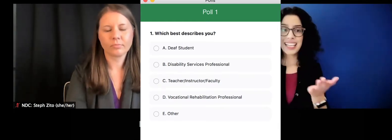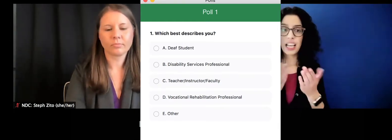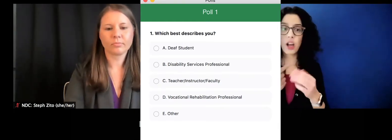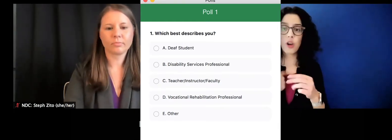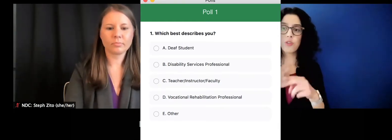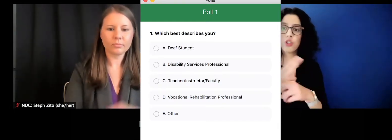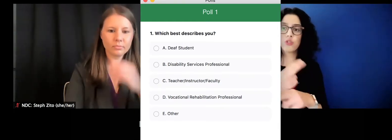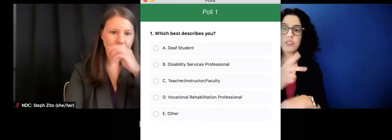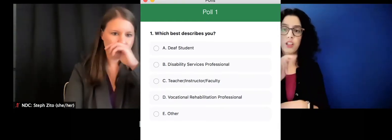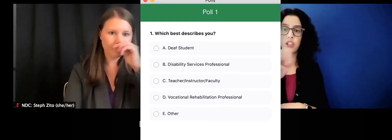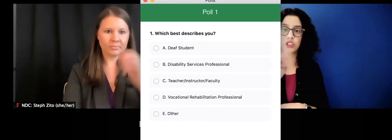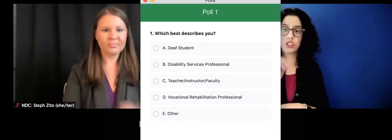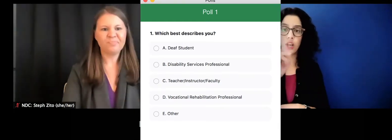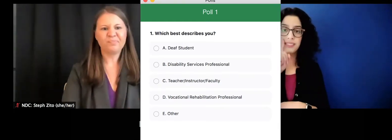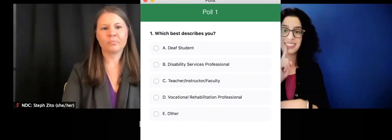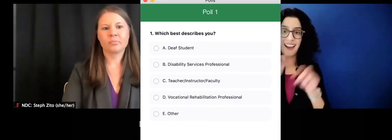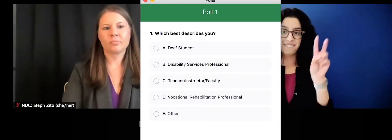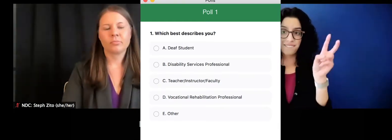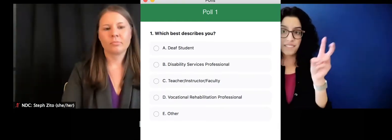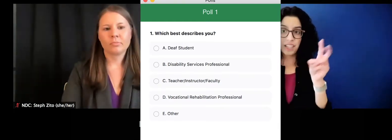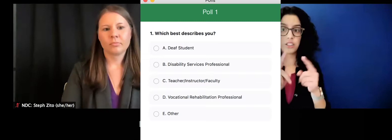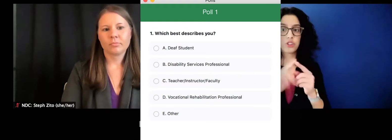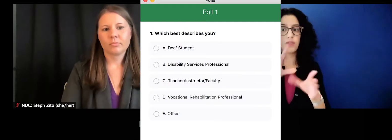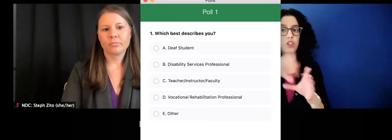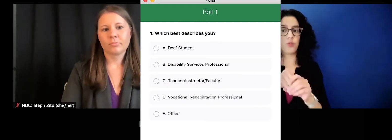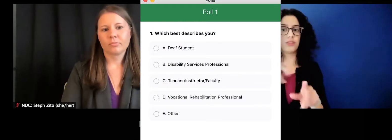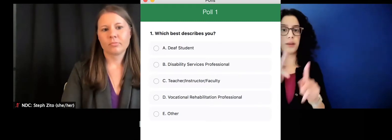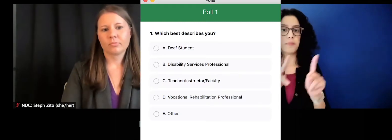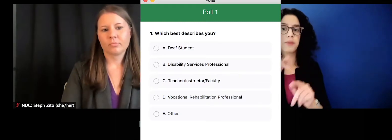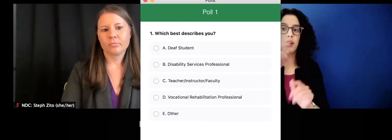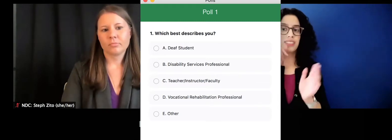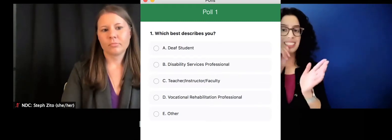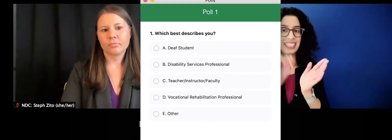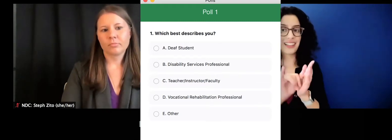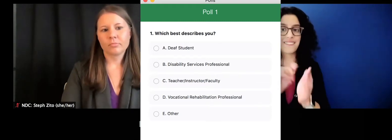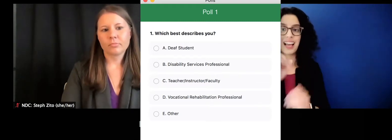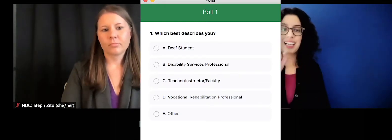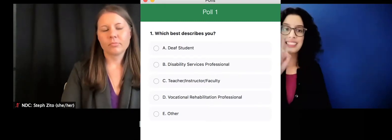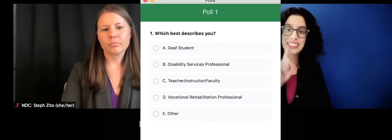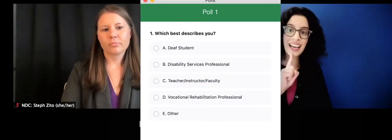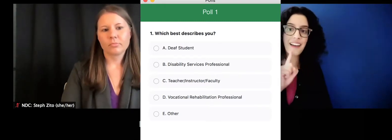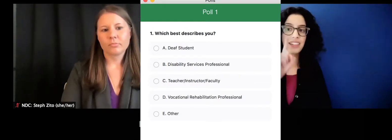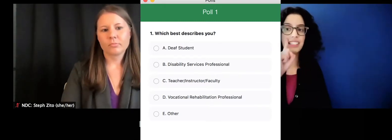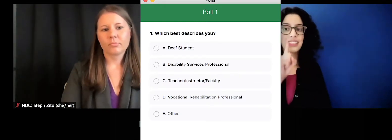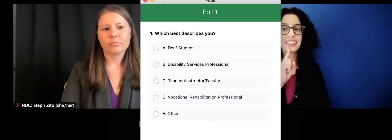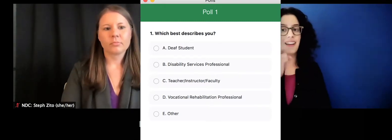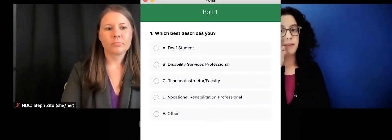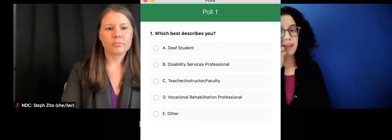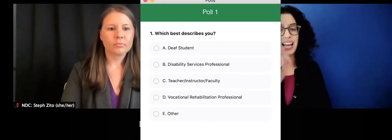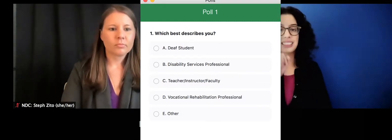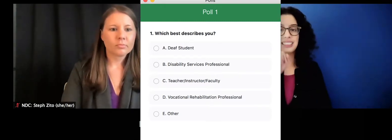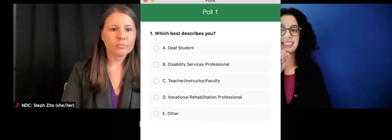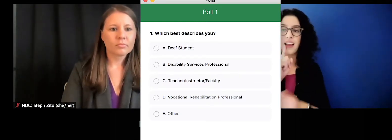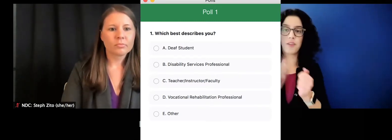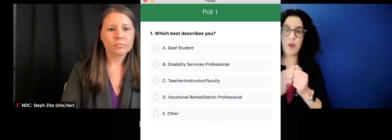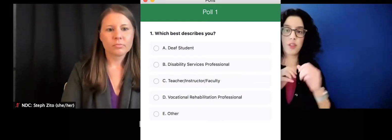Please note that we use the term deaf to include people who identify as Deaf, DeafBlind, deaf disabled, hard